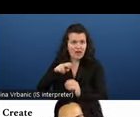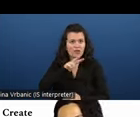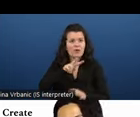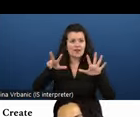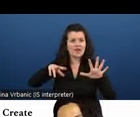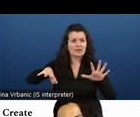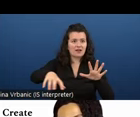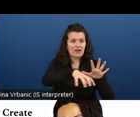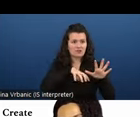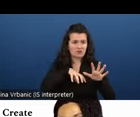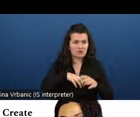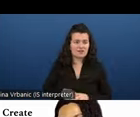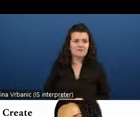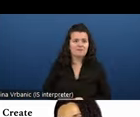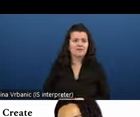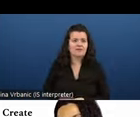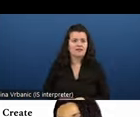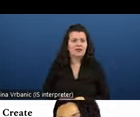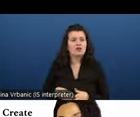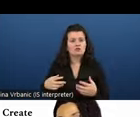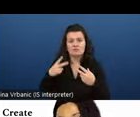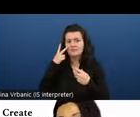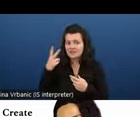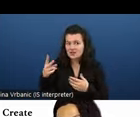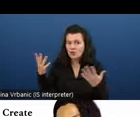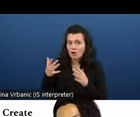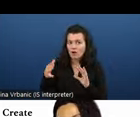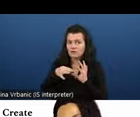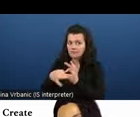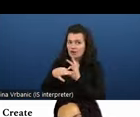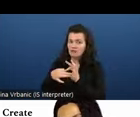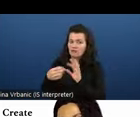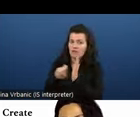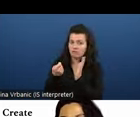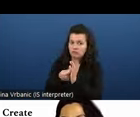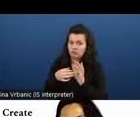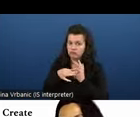with responsible suppliers who she our commitment is one of our priorities, and that helps us